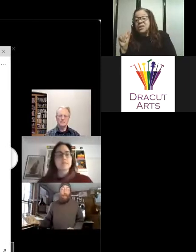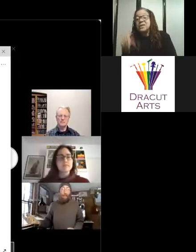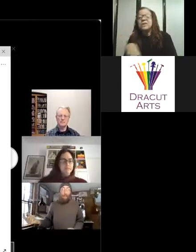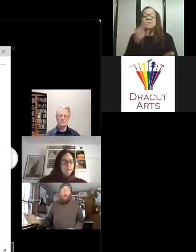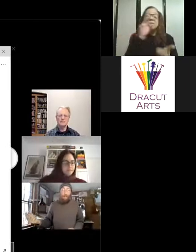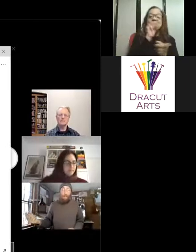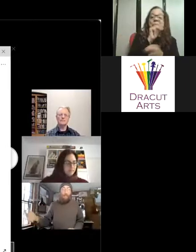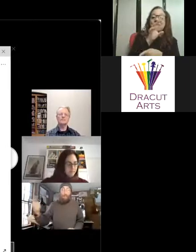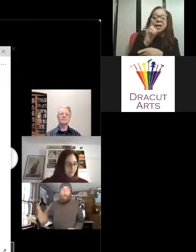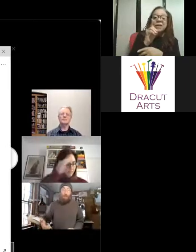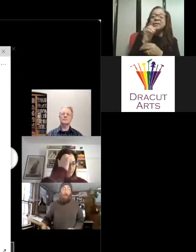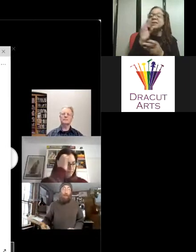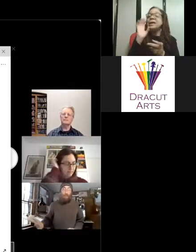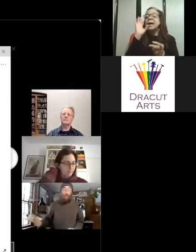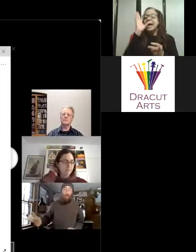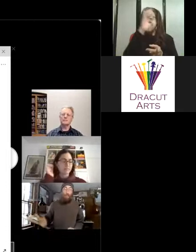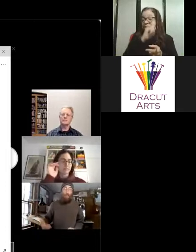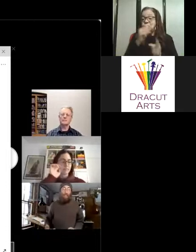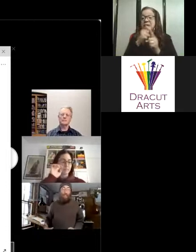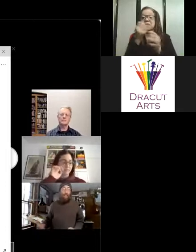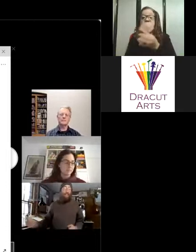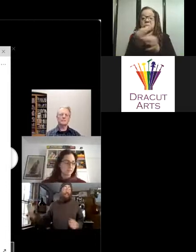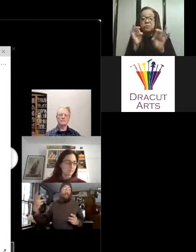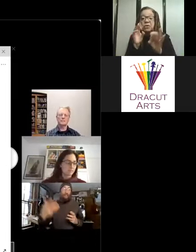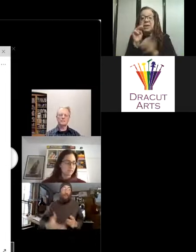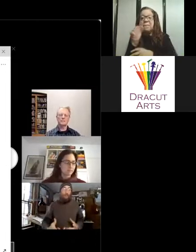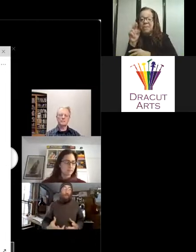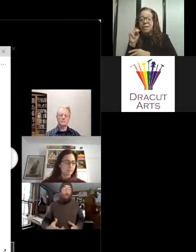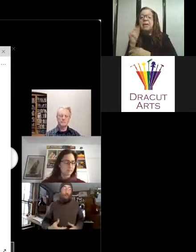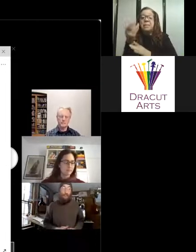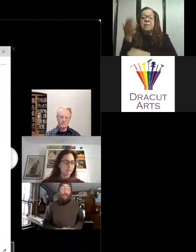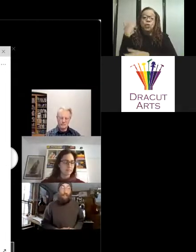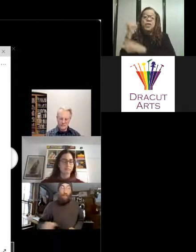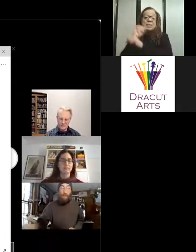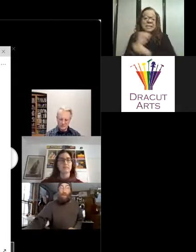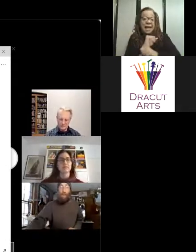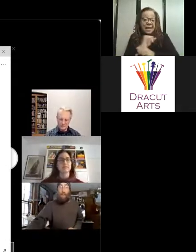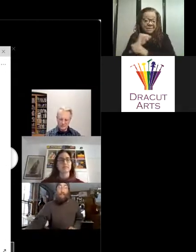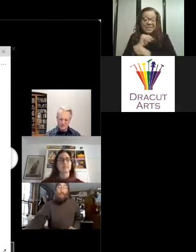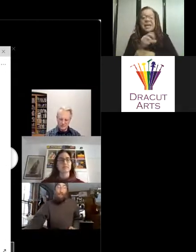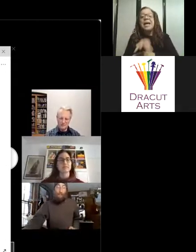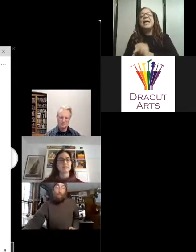Um, I'm assuming they're freedmen, meaning formerly enslaved, and they've found work, uh, in the war effort at the hospital,